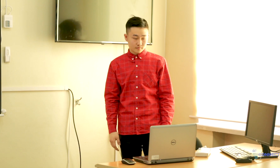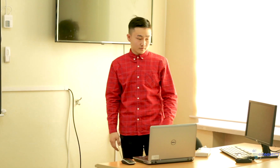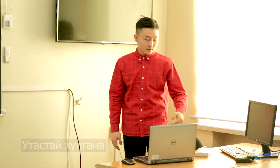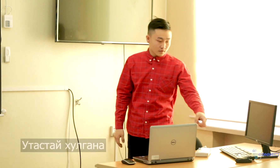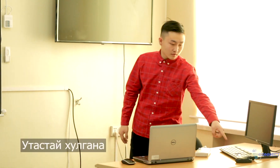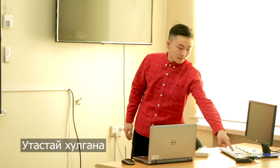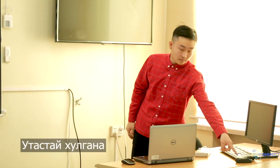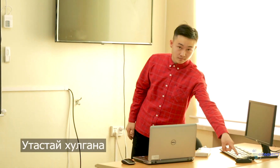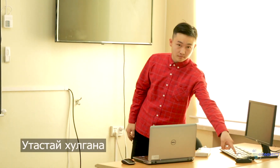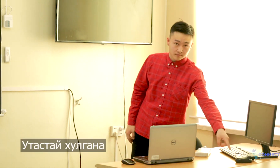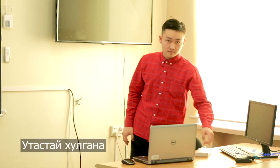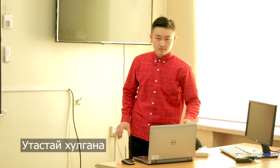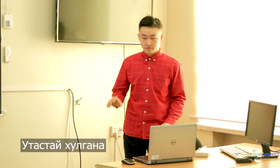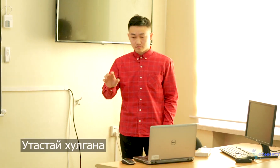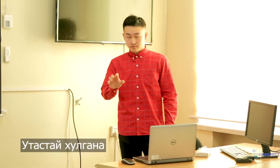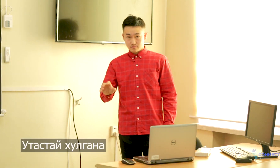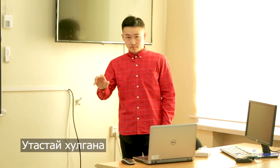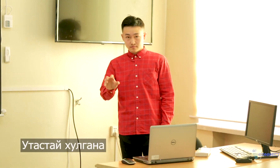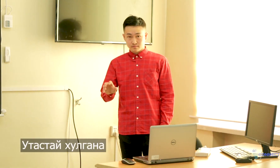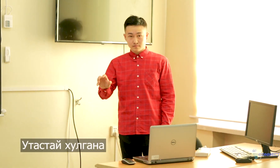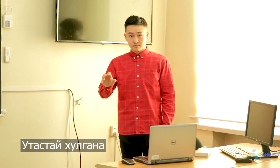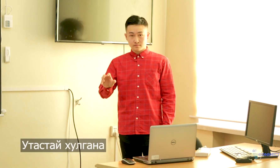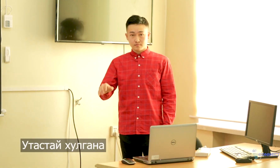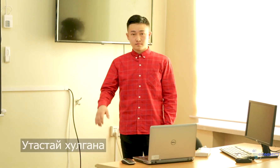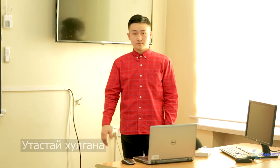computer's mouse